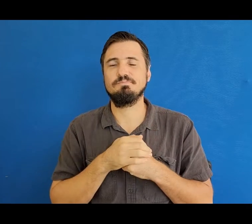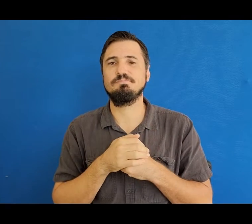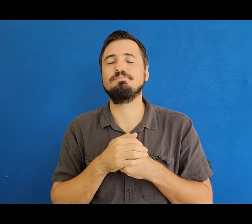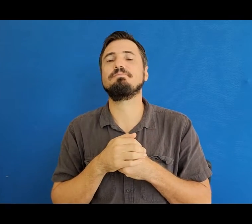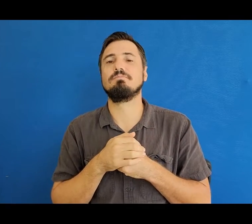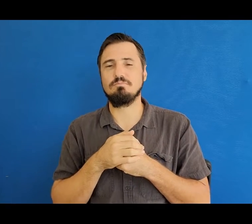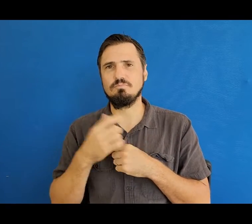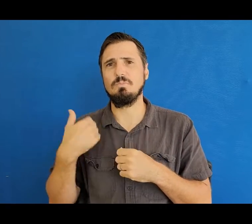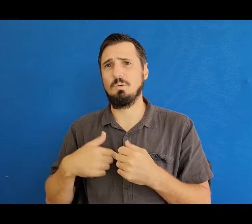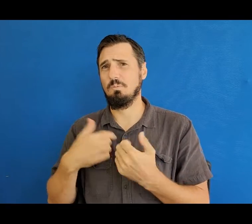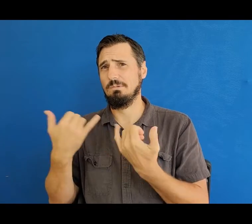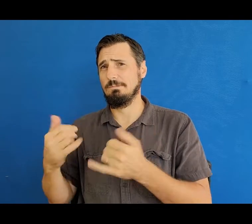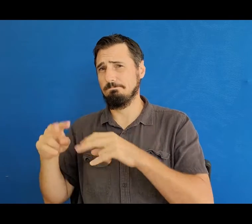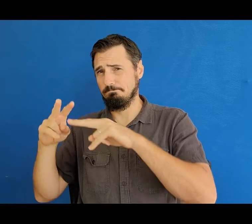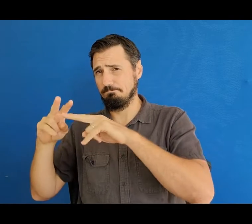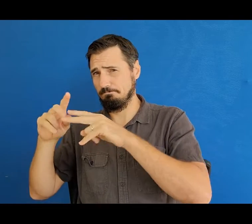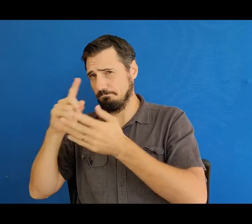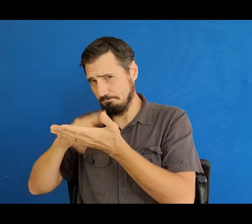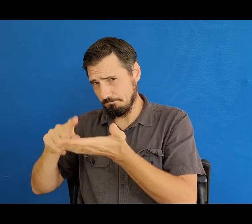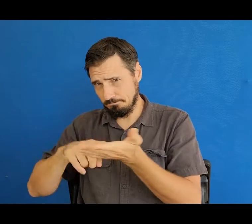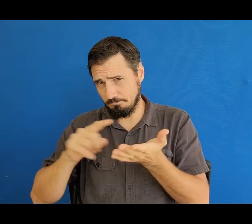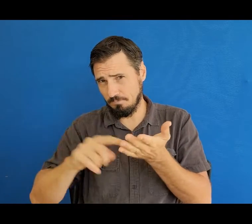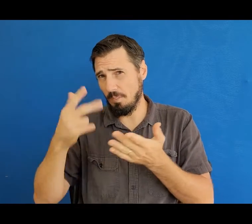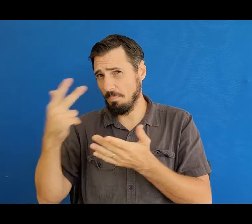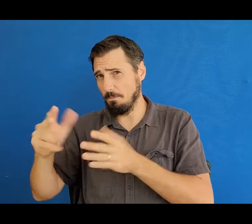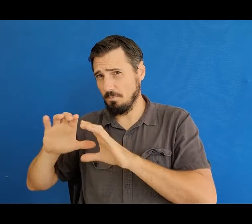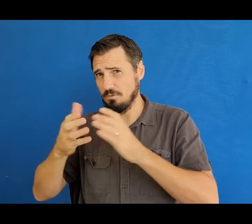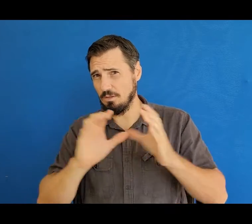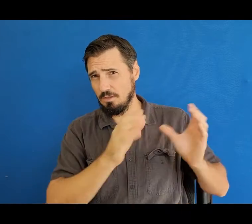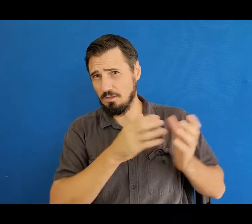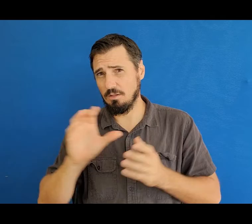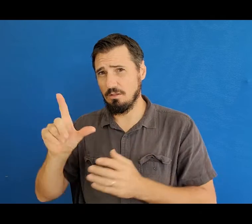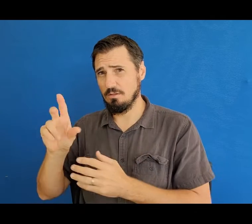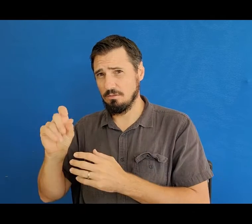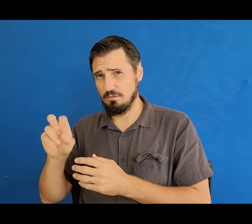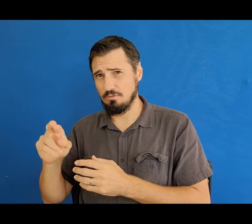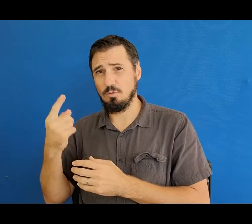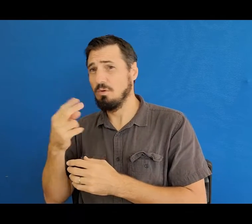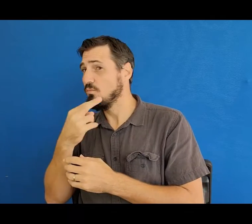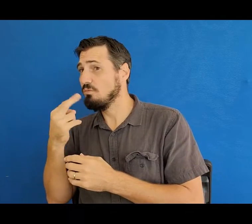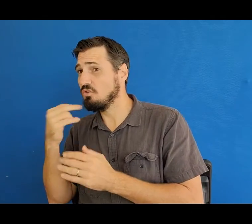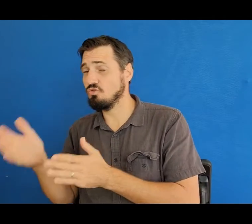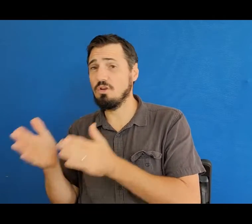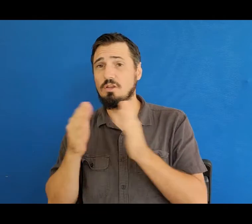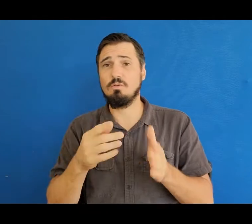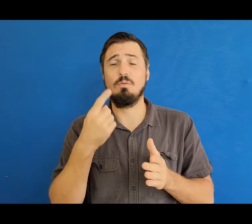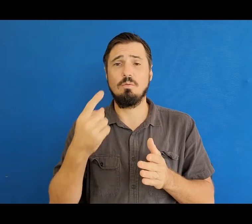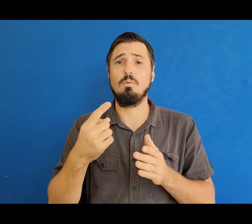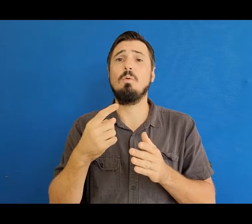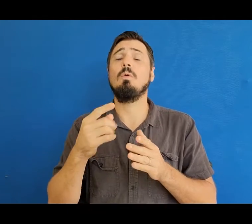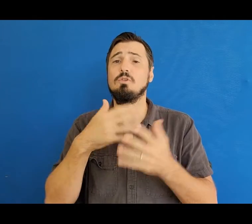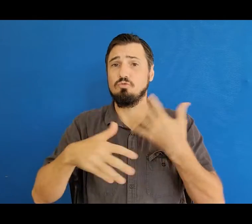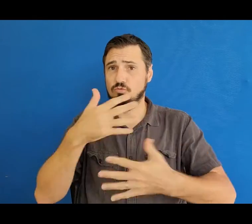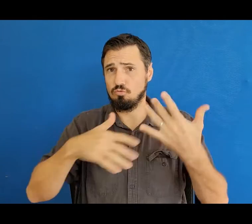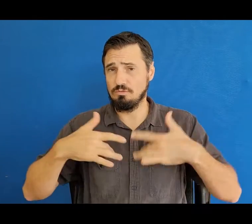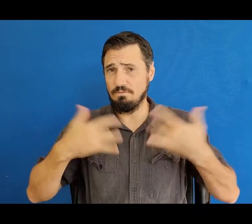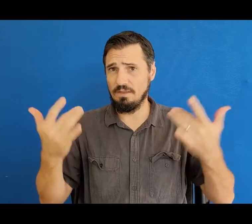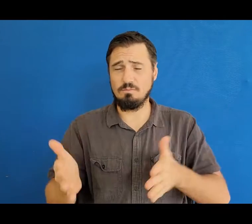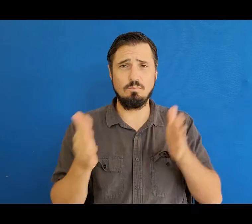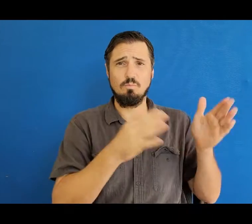We are currently monitoring 3 active clusters, including: 1 restaurant, 1 social gathering, and 1 construction/industrial setting